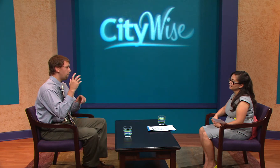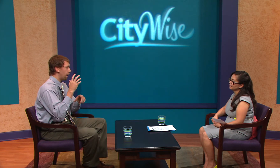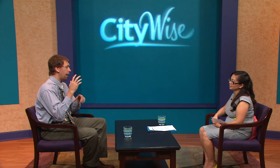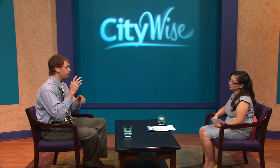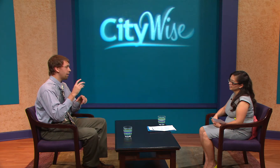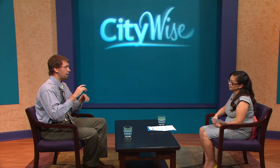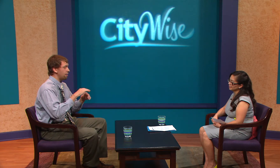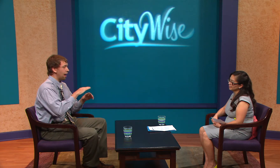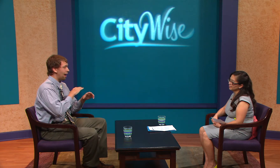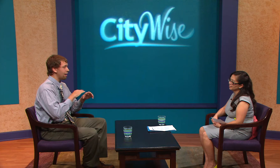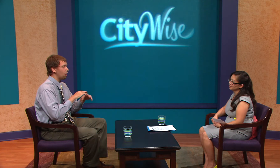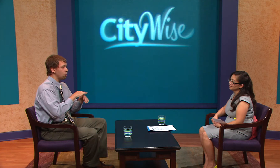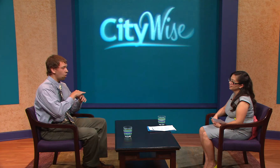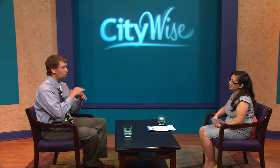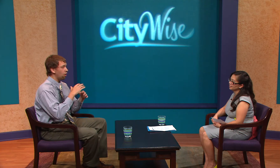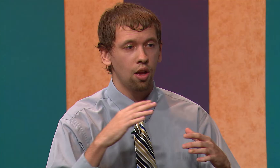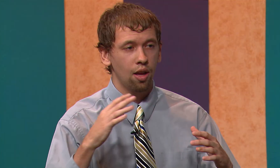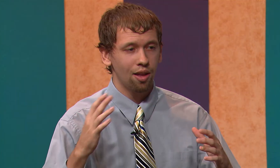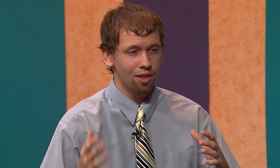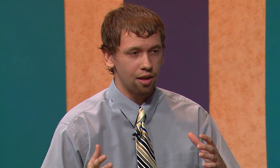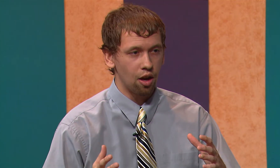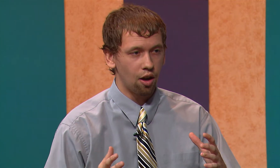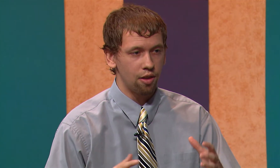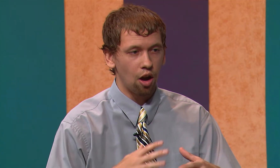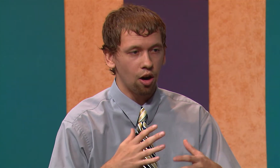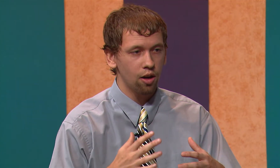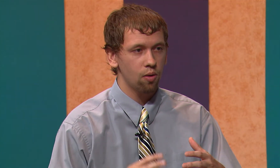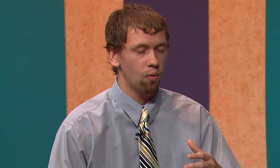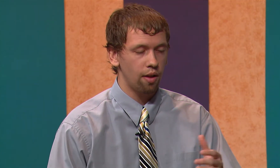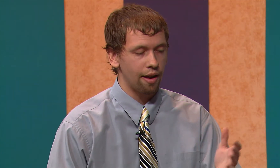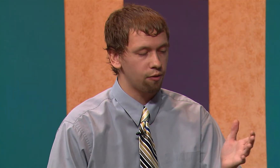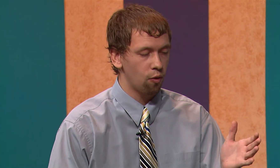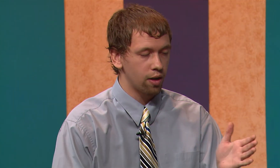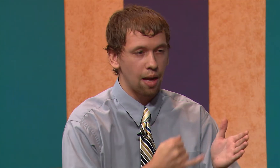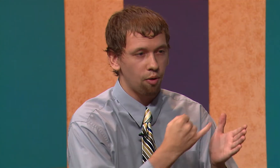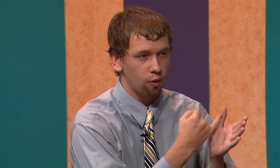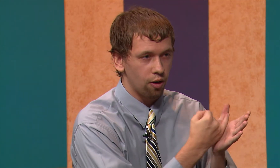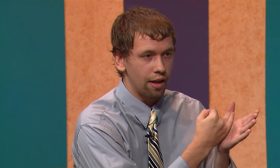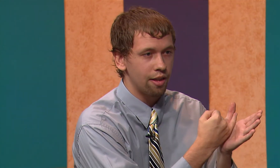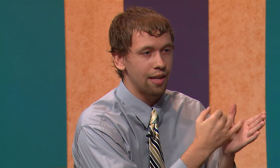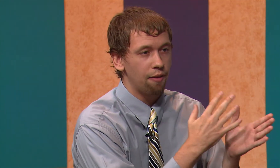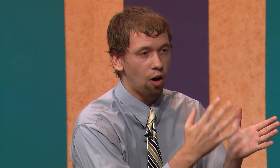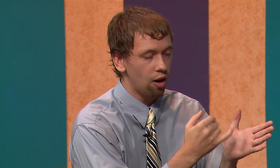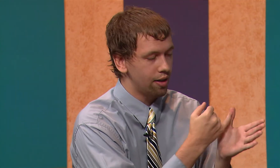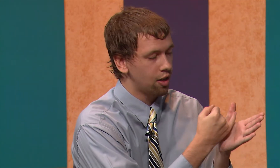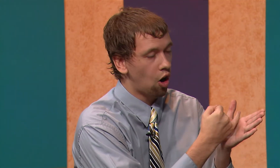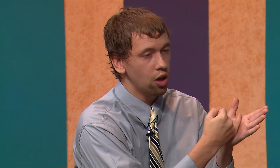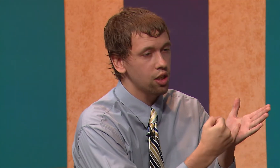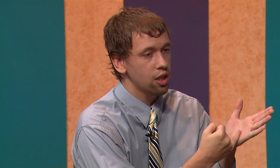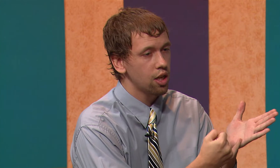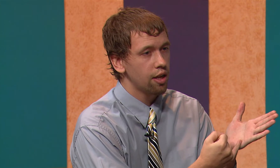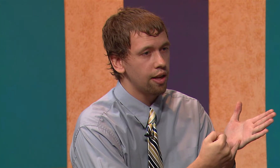of my hands and behind it I’ll draw the art, for example the sign for art is “art”